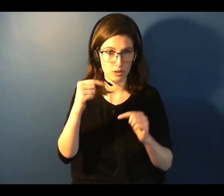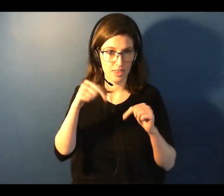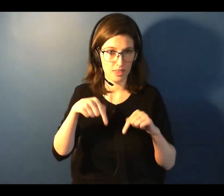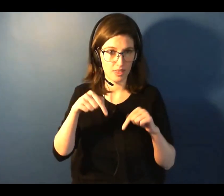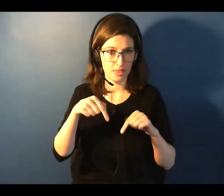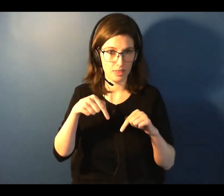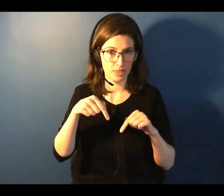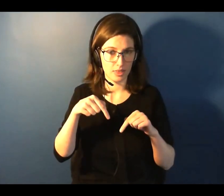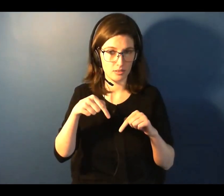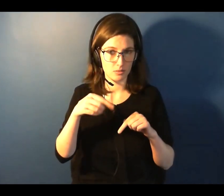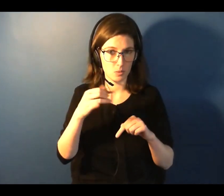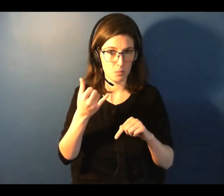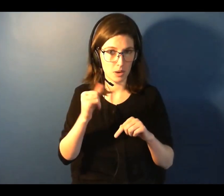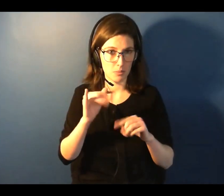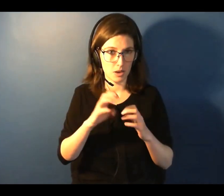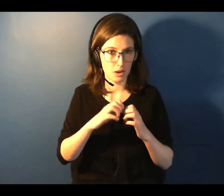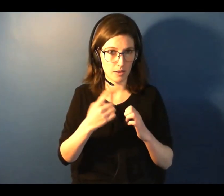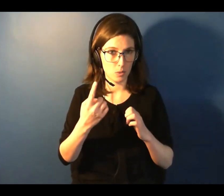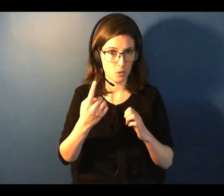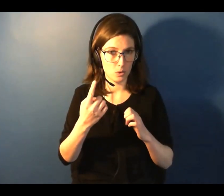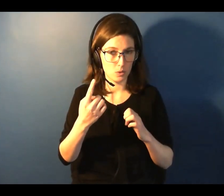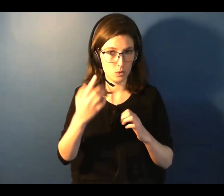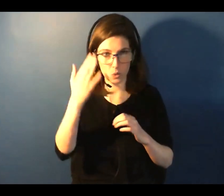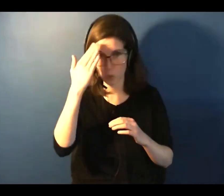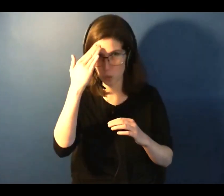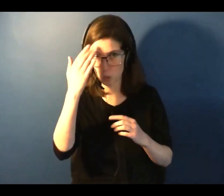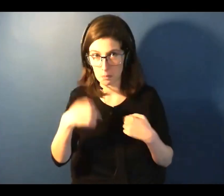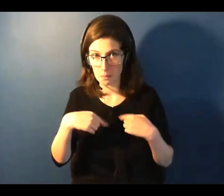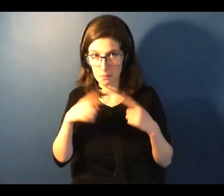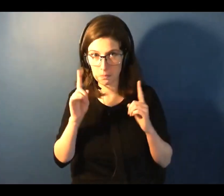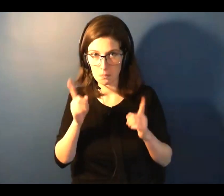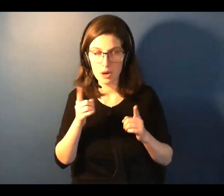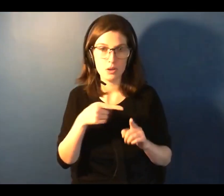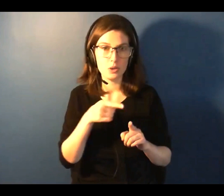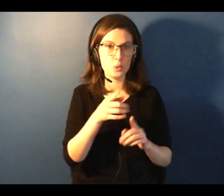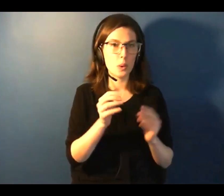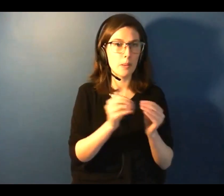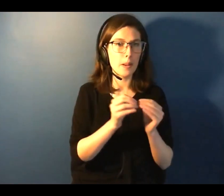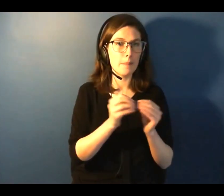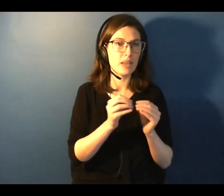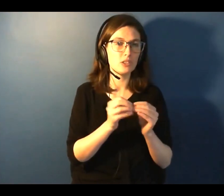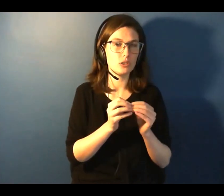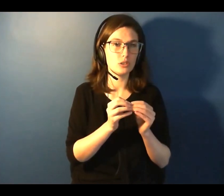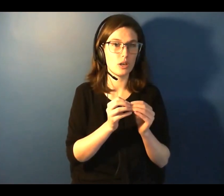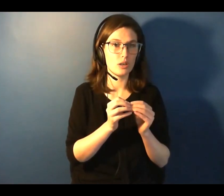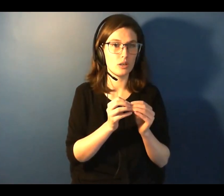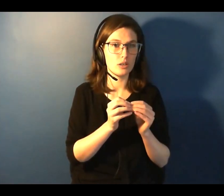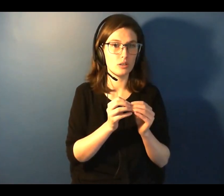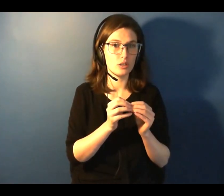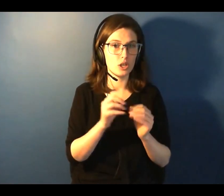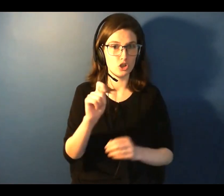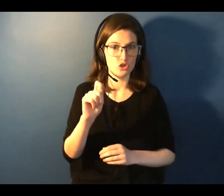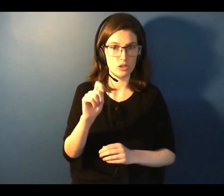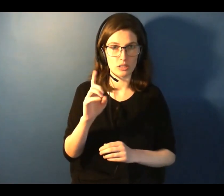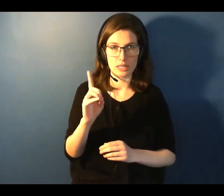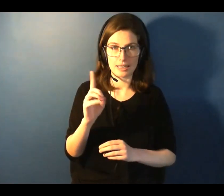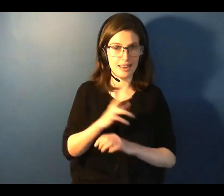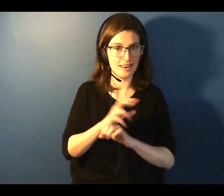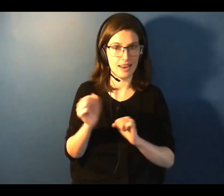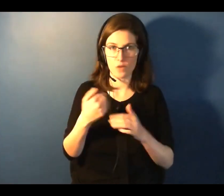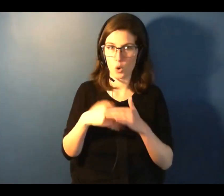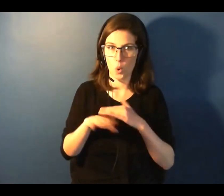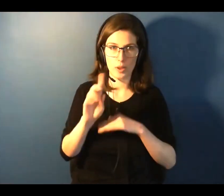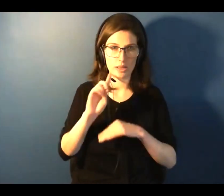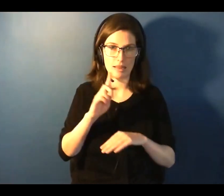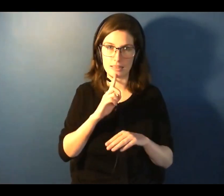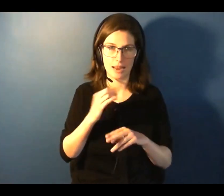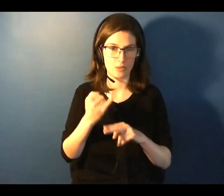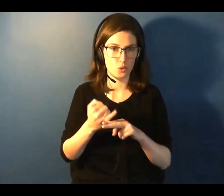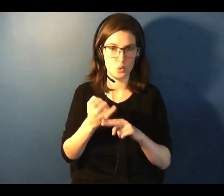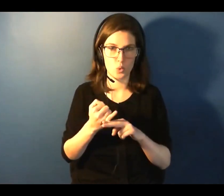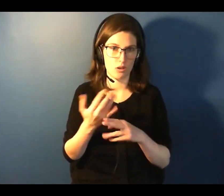raised my hand before you mentioned that, obviously, Teresa did not go to the Deaf school.